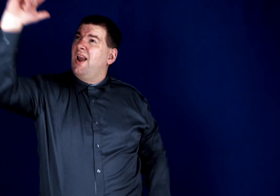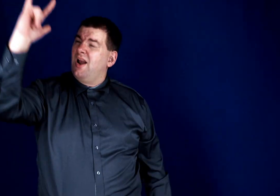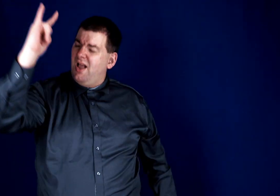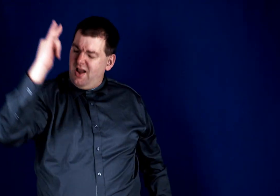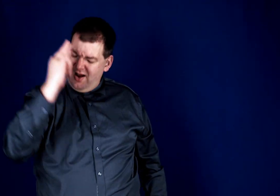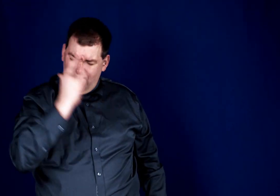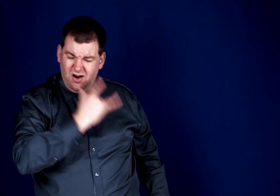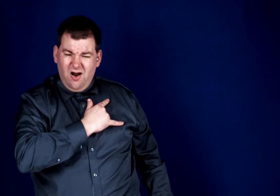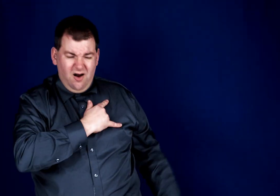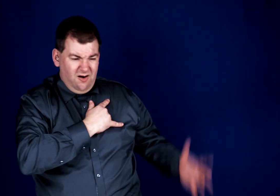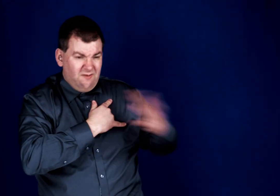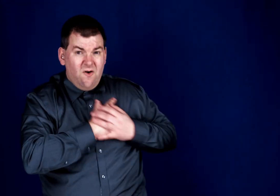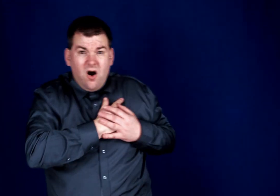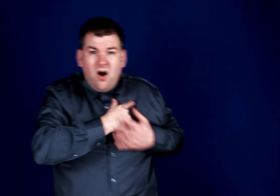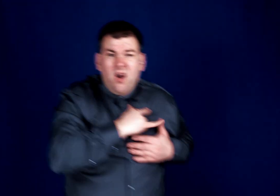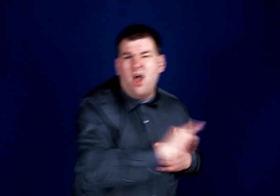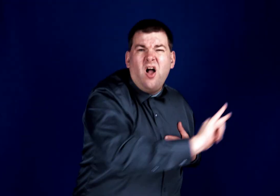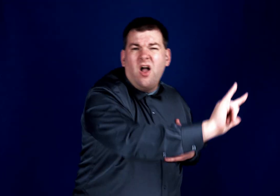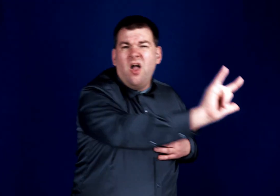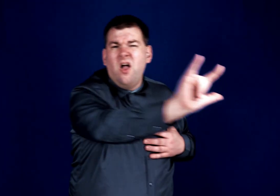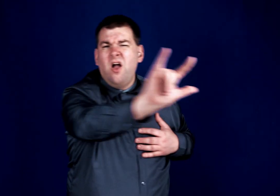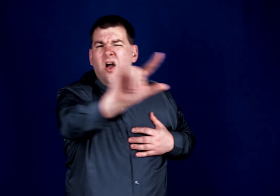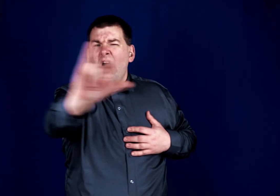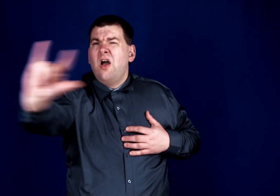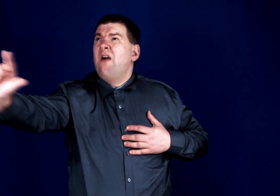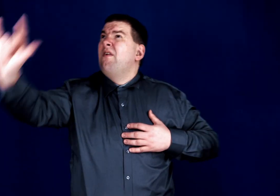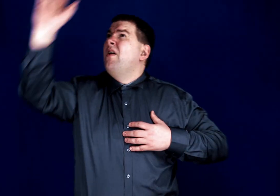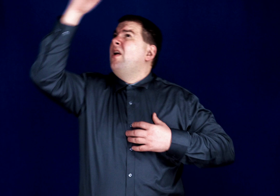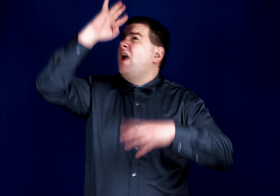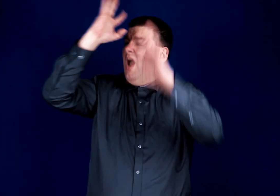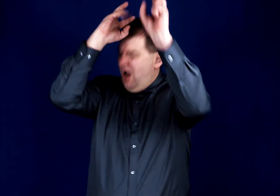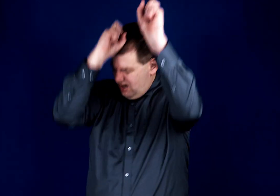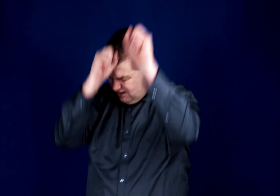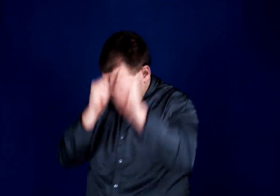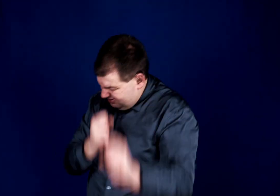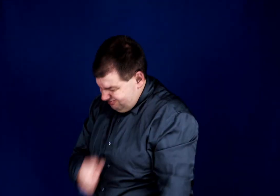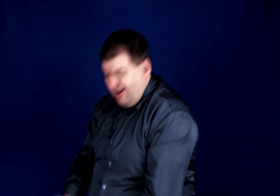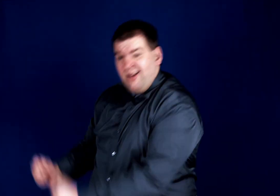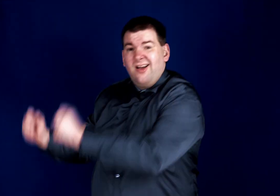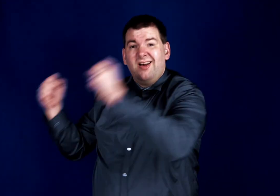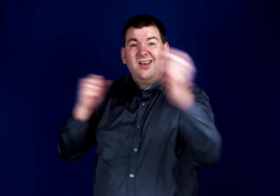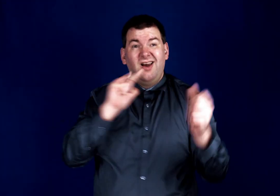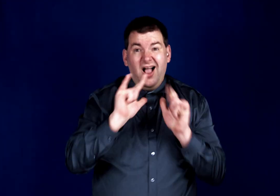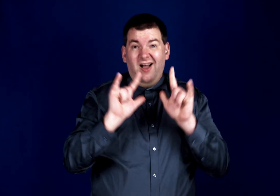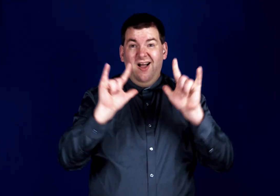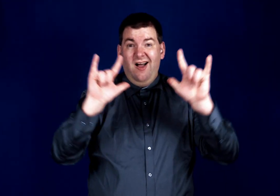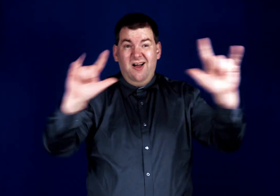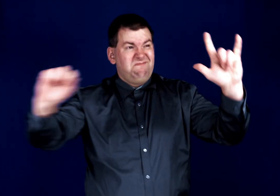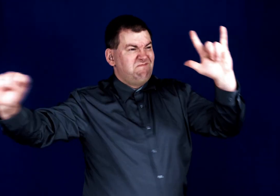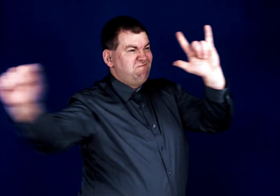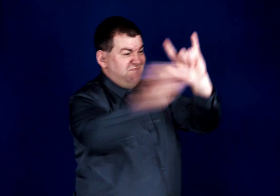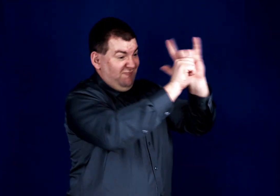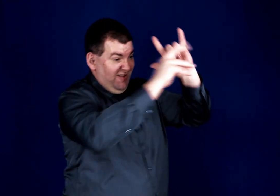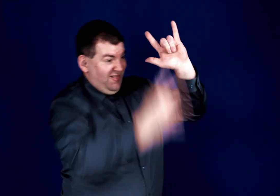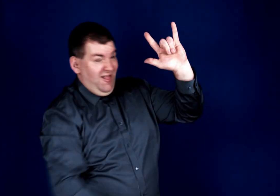Love, love, God's mighty love